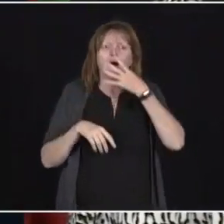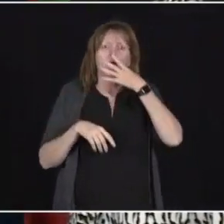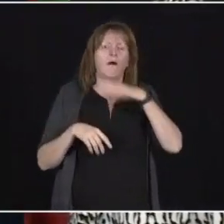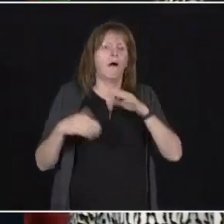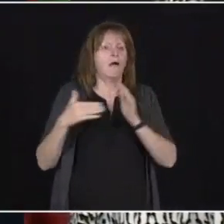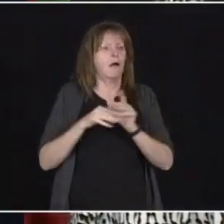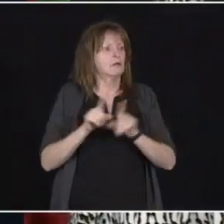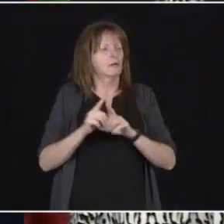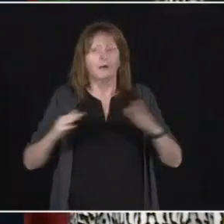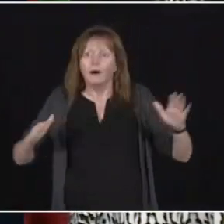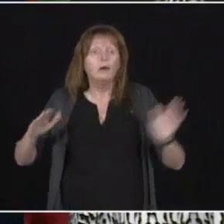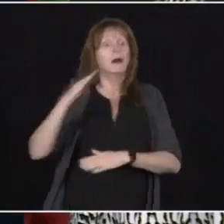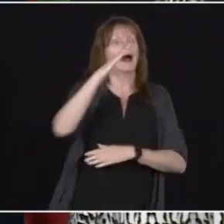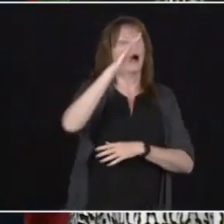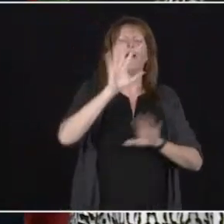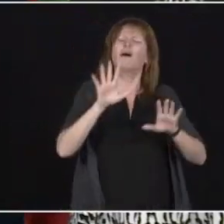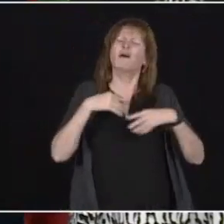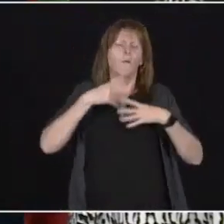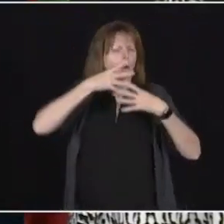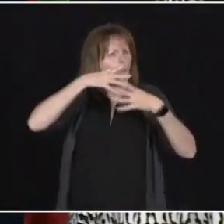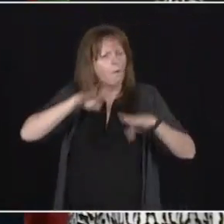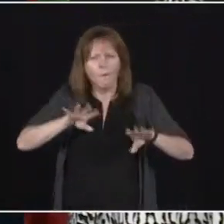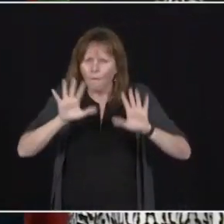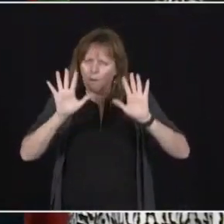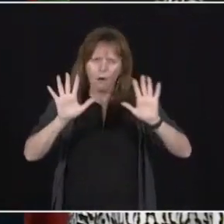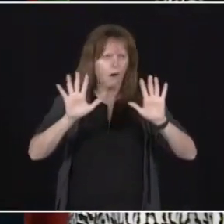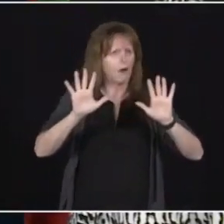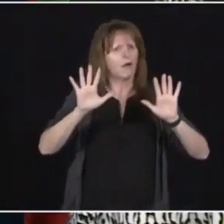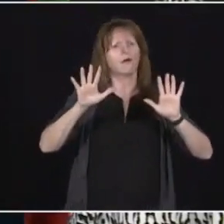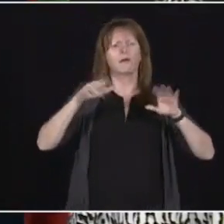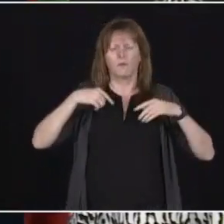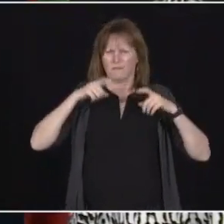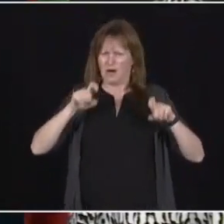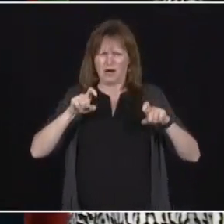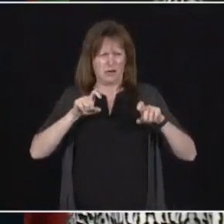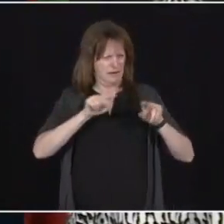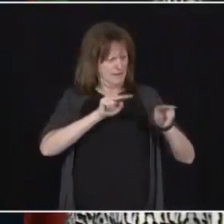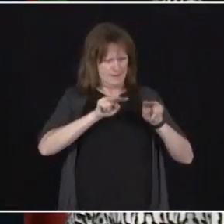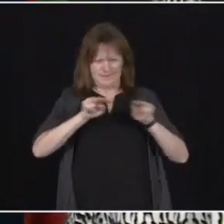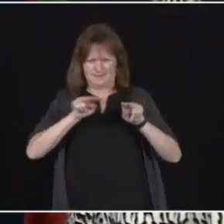and we must remain vigilant. And we must continue to prepare for the long haul